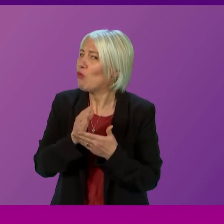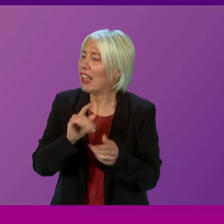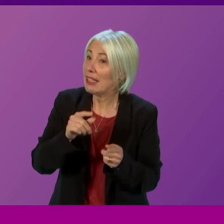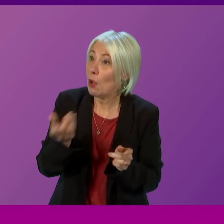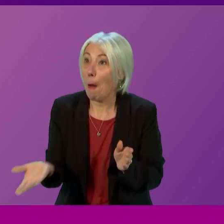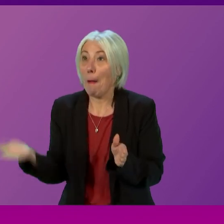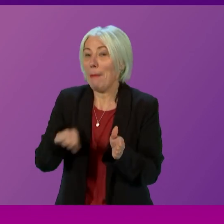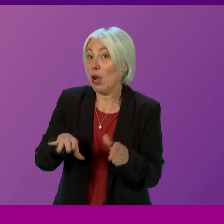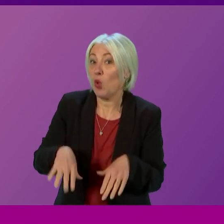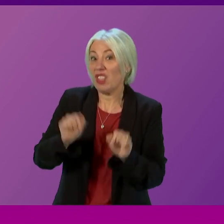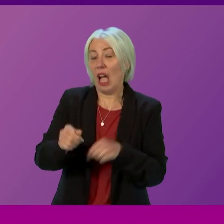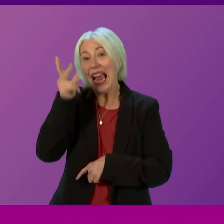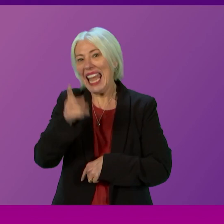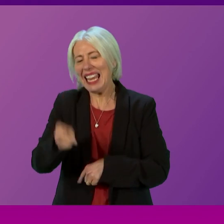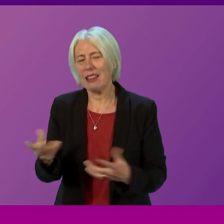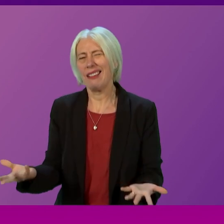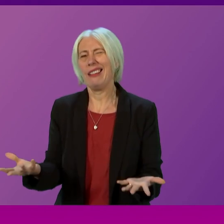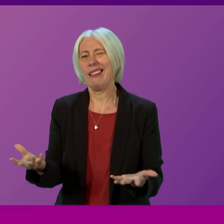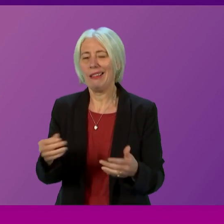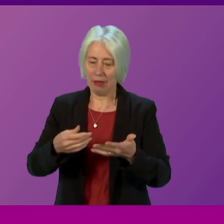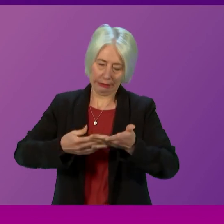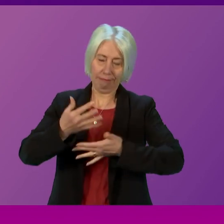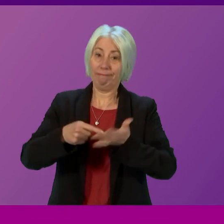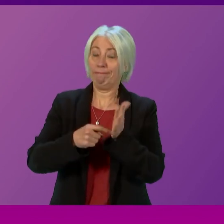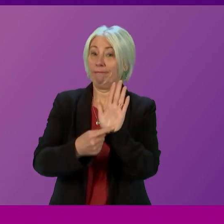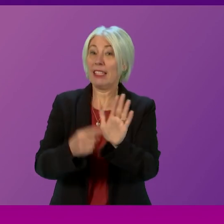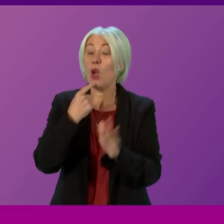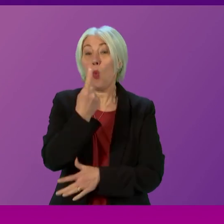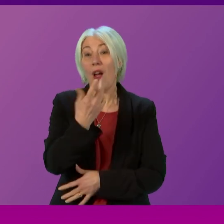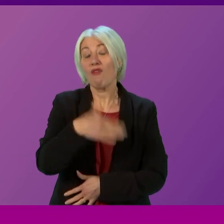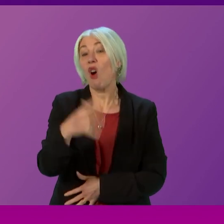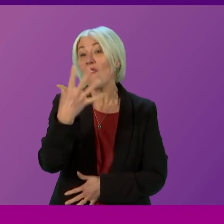This year’s figures show that at least one in five pupils is still not meeting